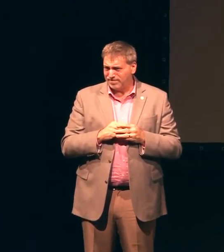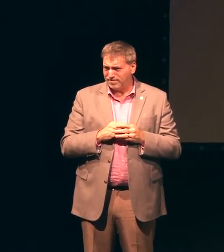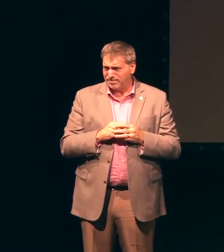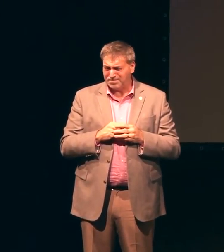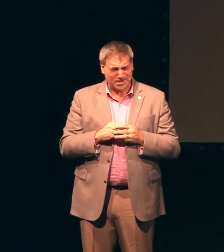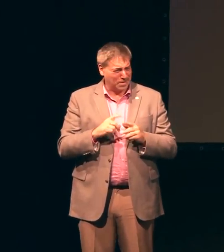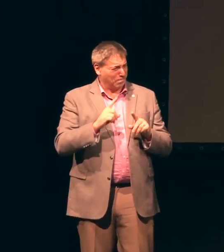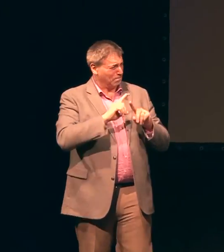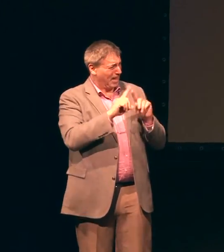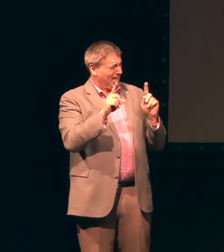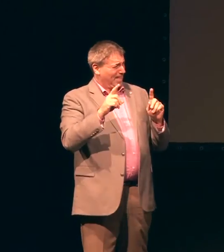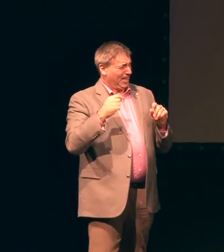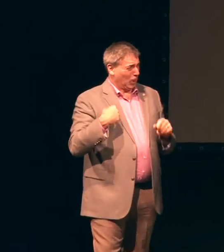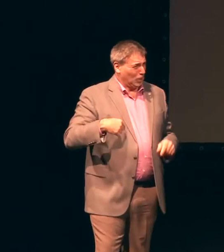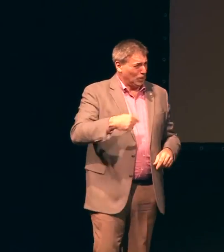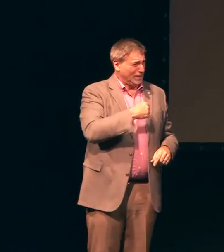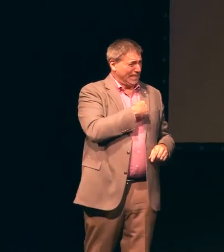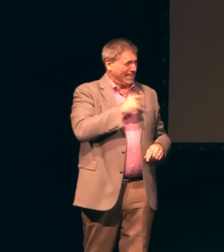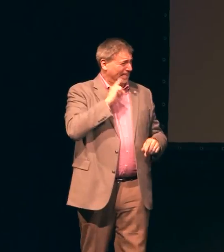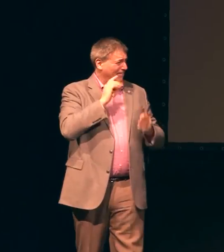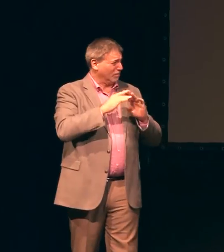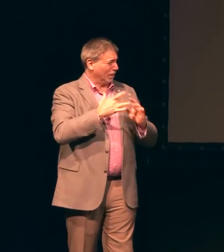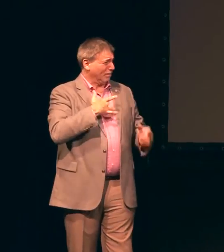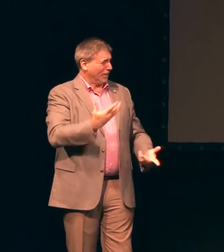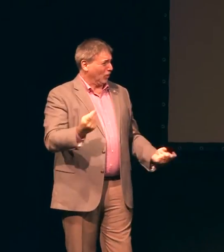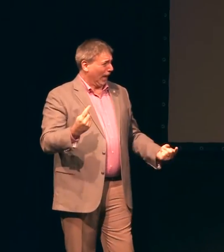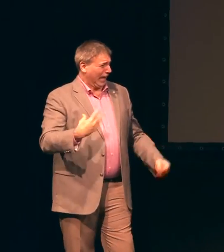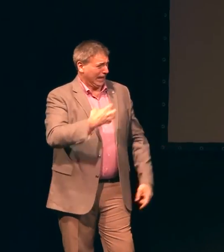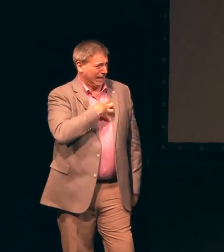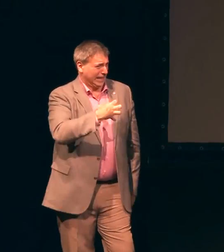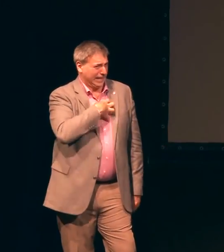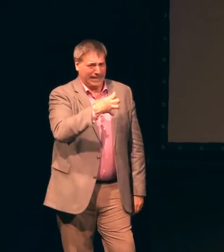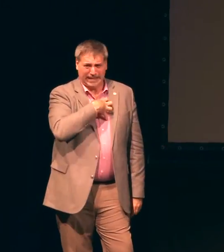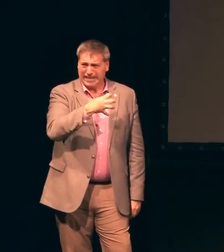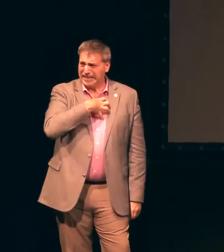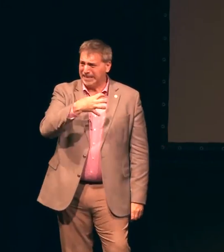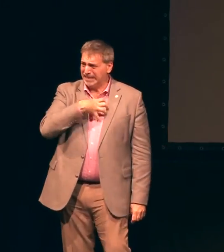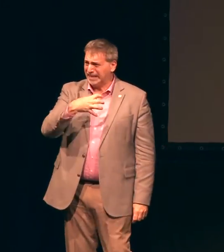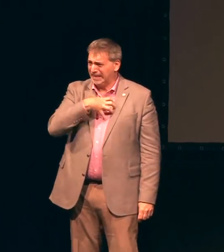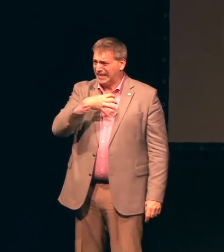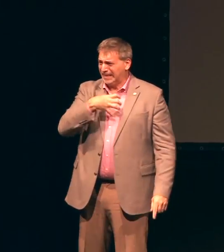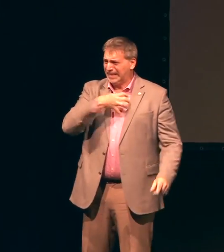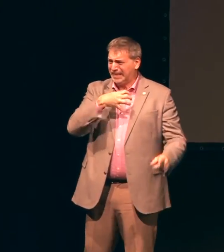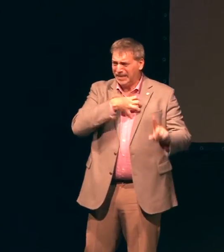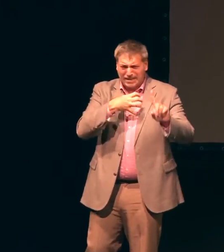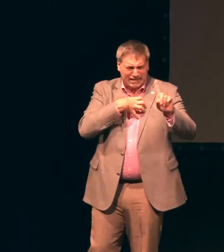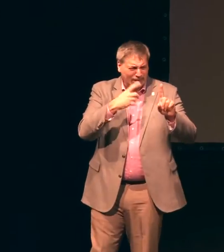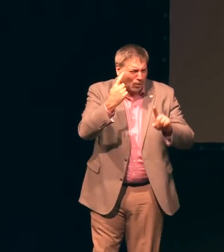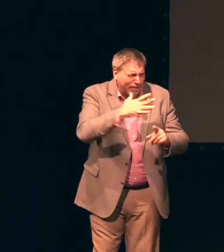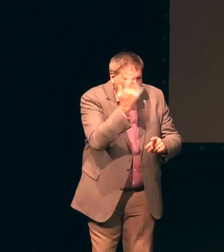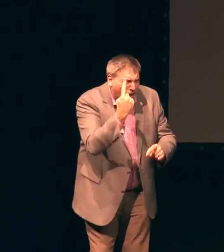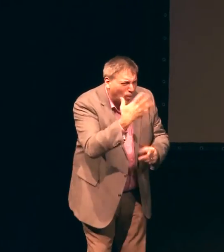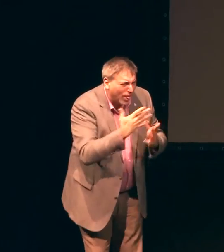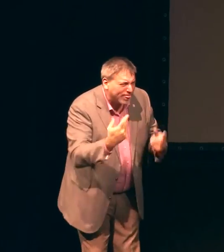support. But we in the Deaf community, what do we tend to do? We complain, complain,